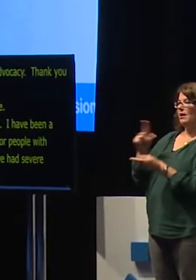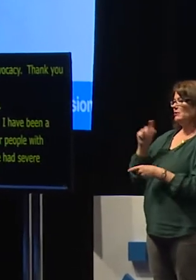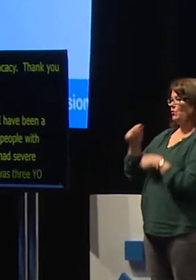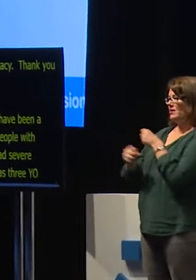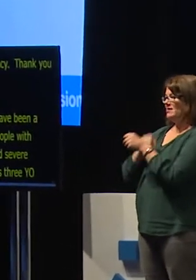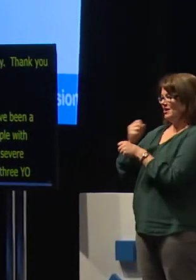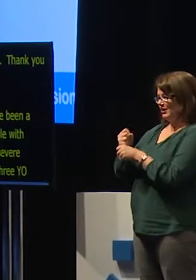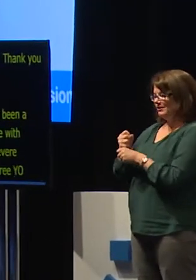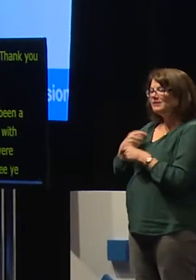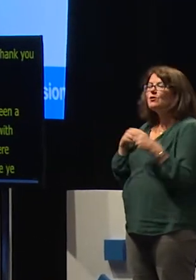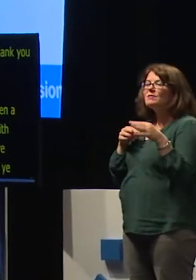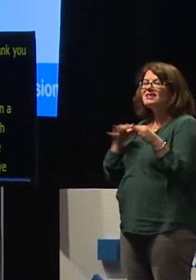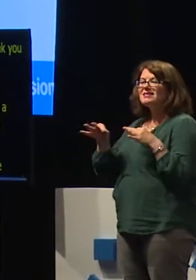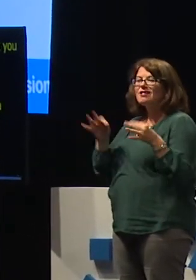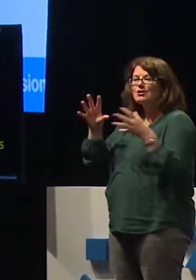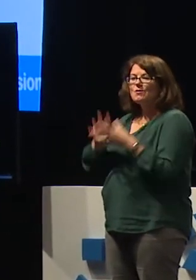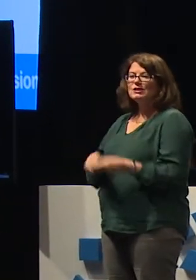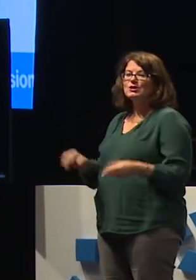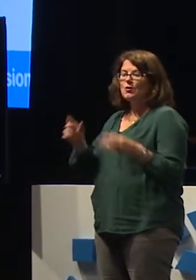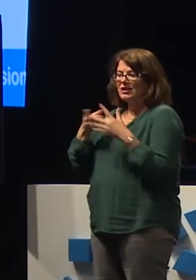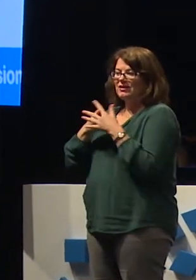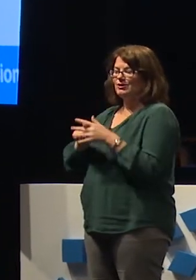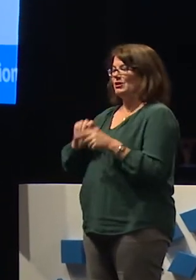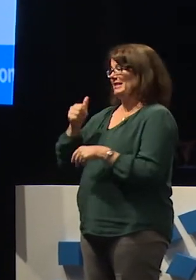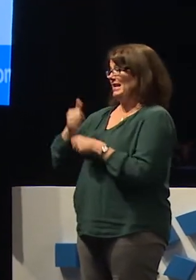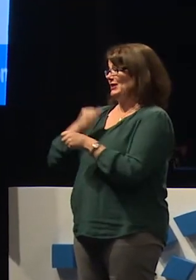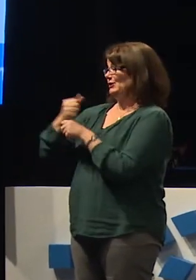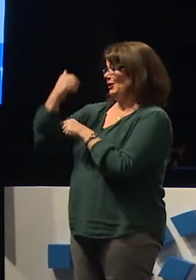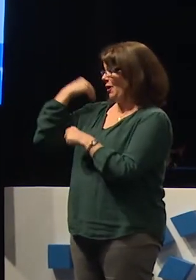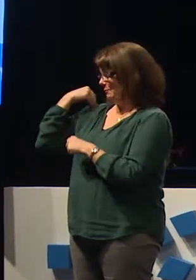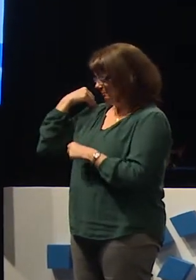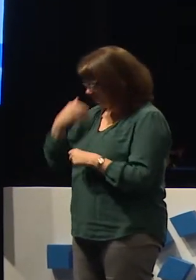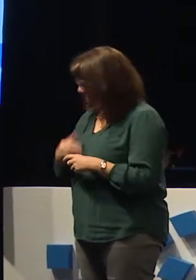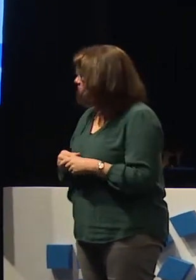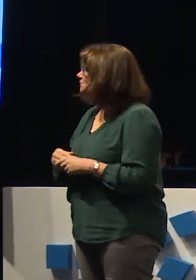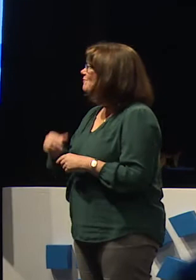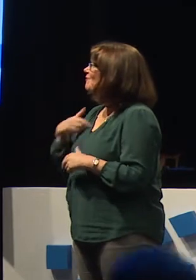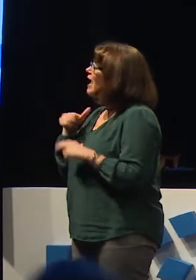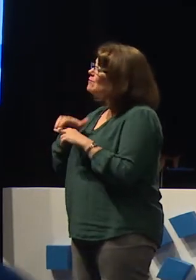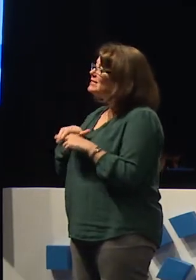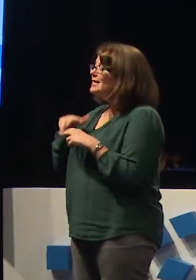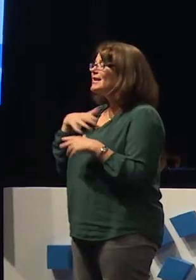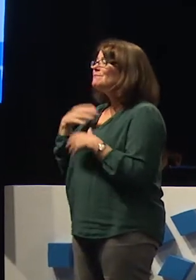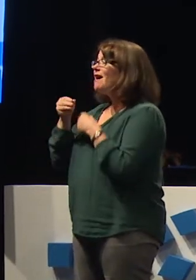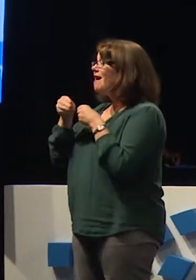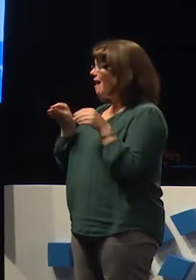tell you a story that started 10 years ago I was sitting in my office and one